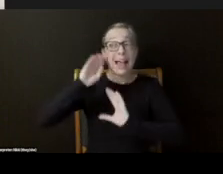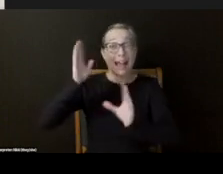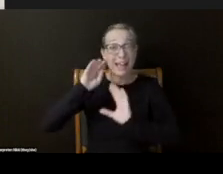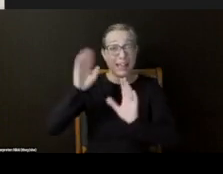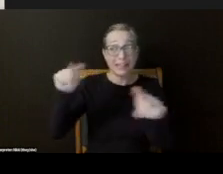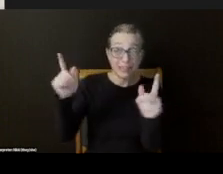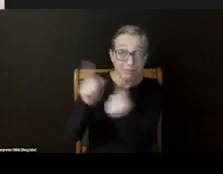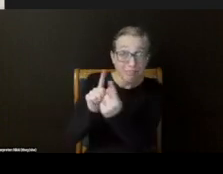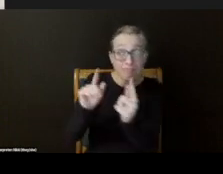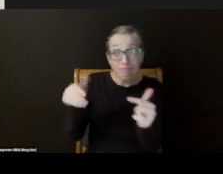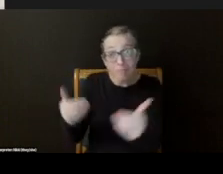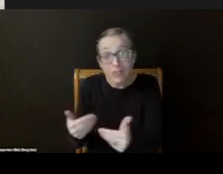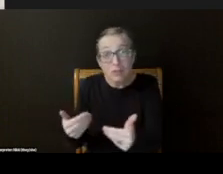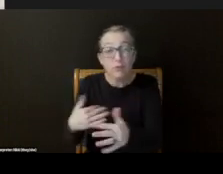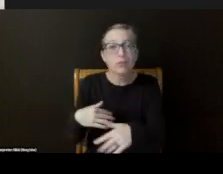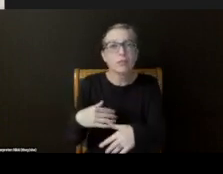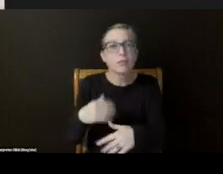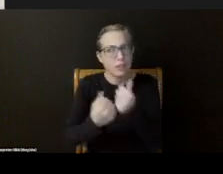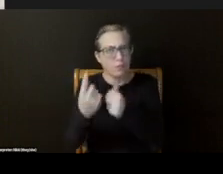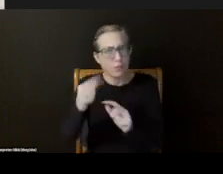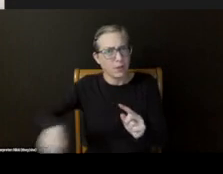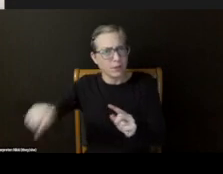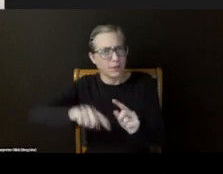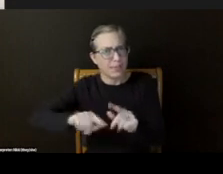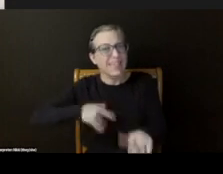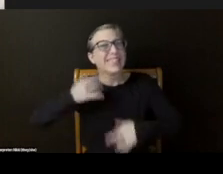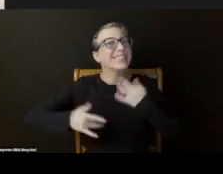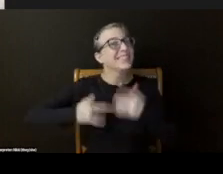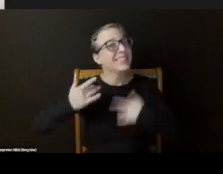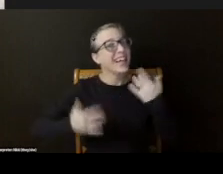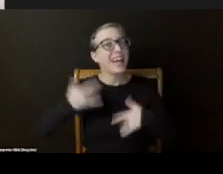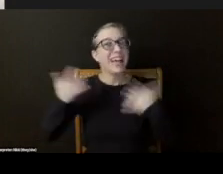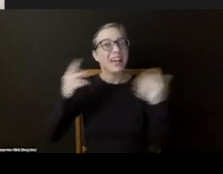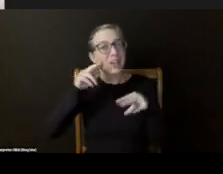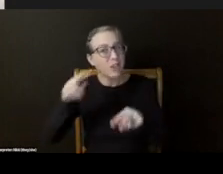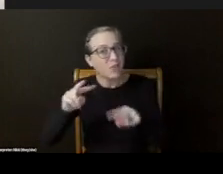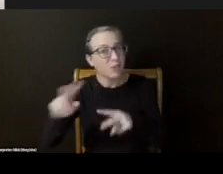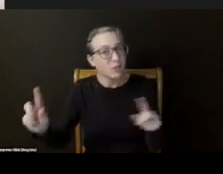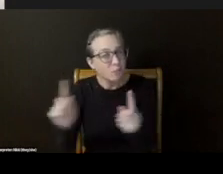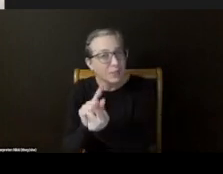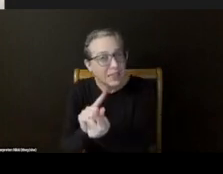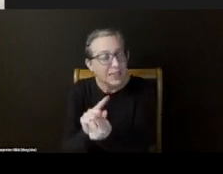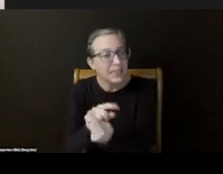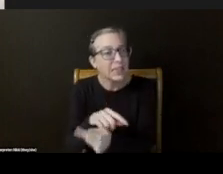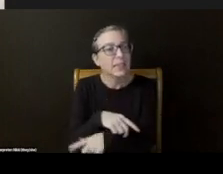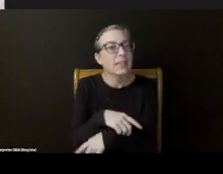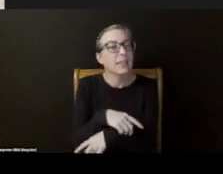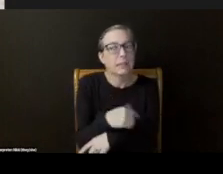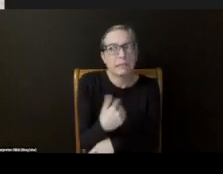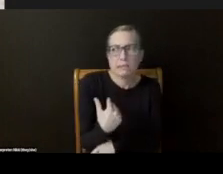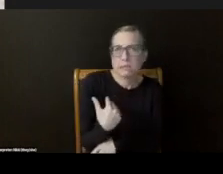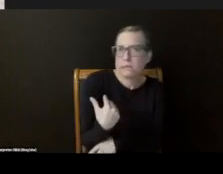Then we find out last this past weekend that